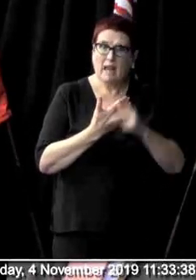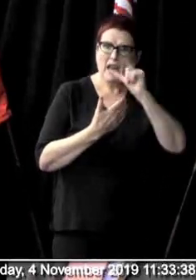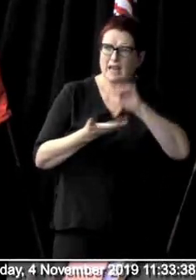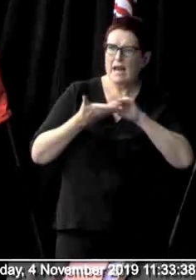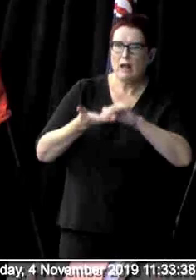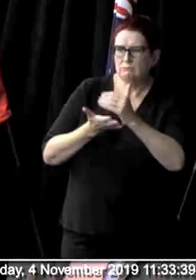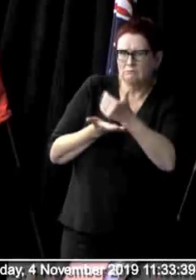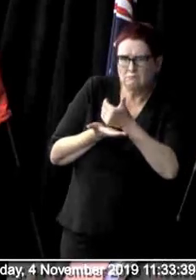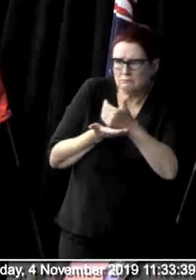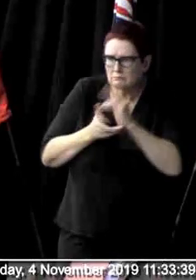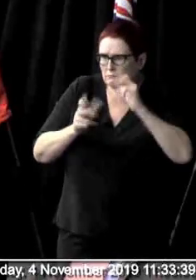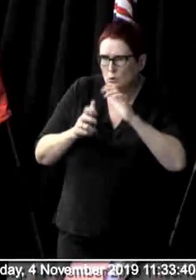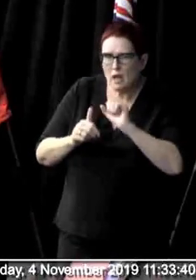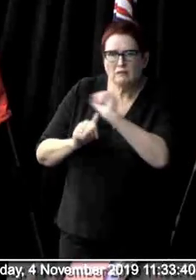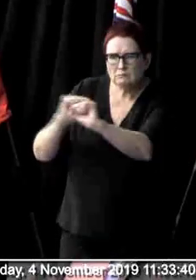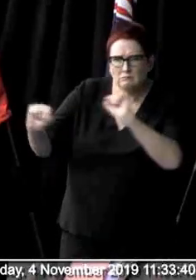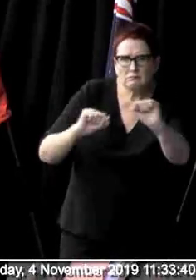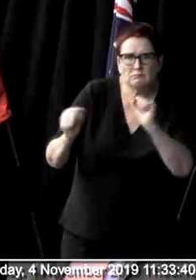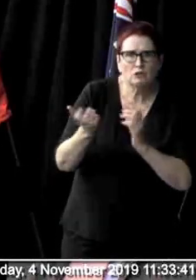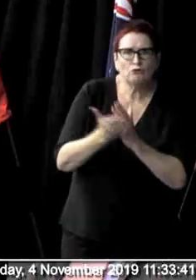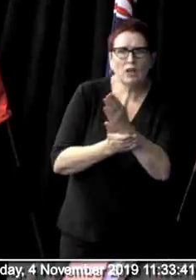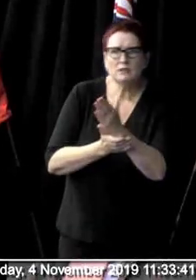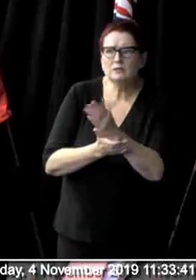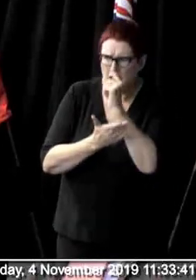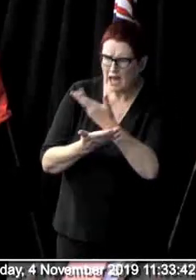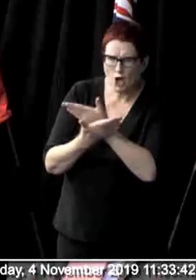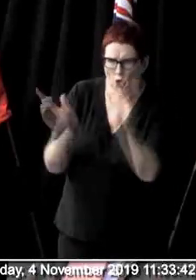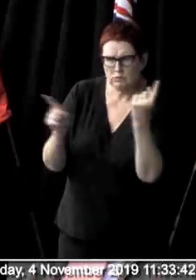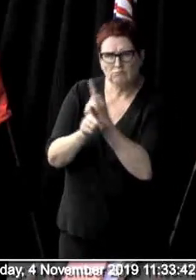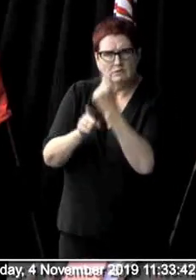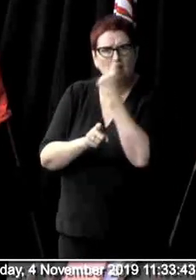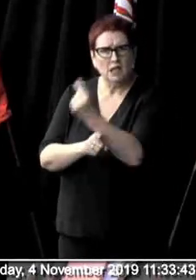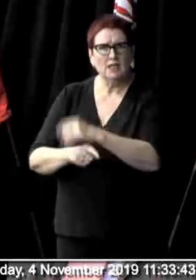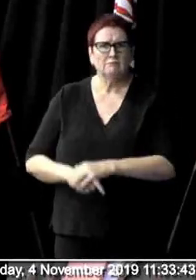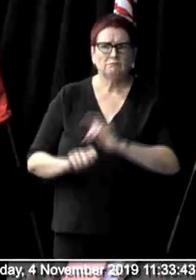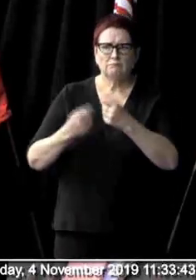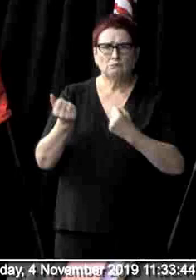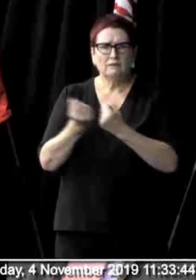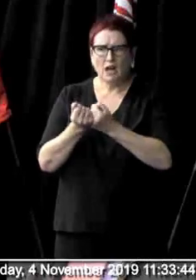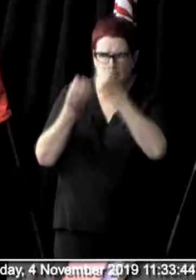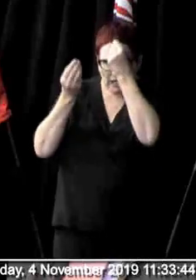an individual’s rights, to say what they want to say, to help provide advice and support.